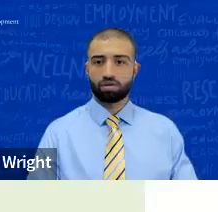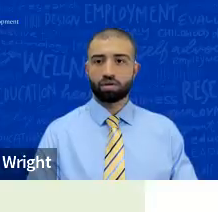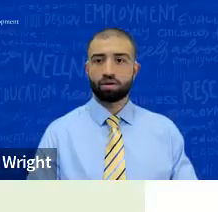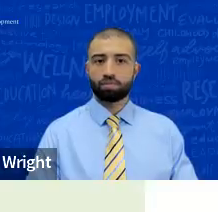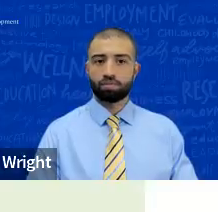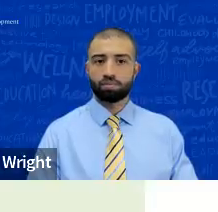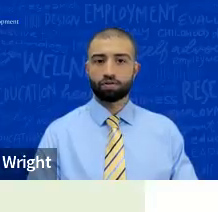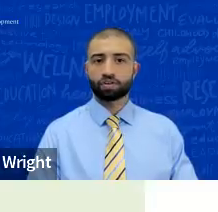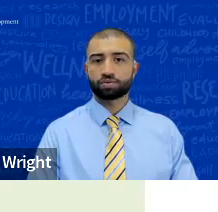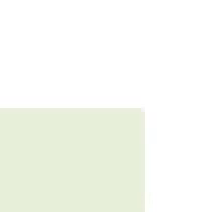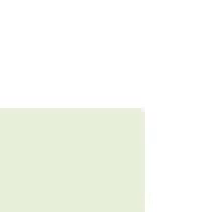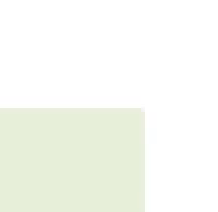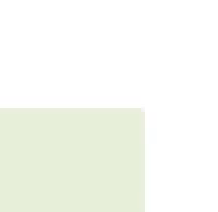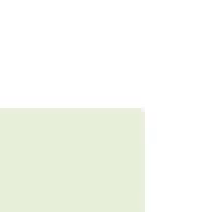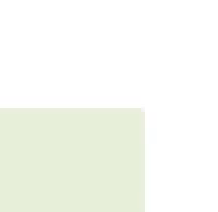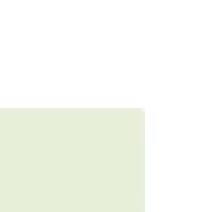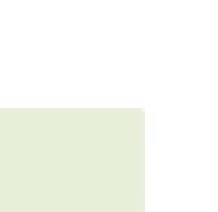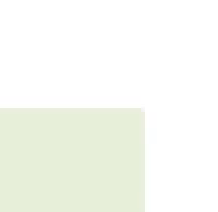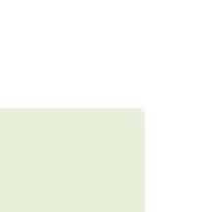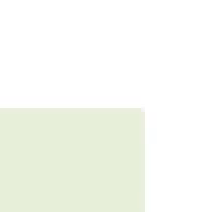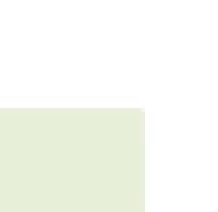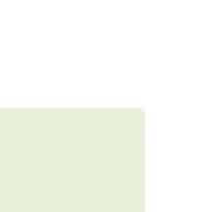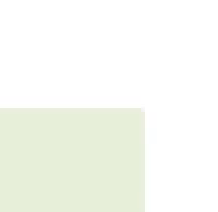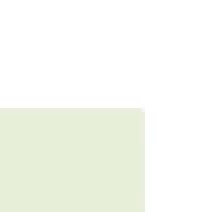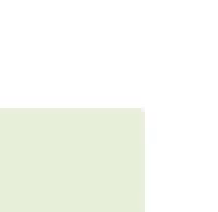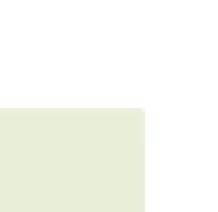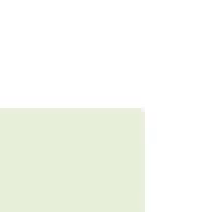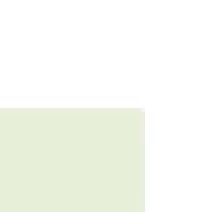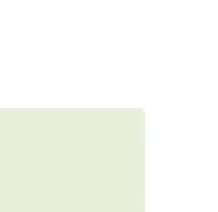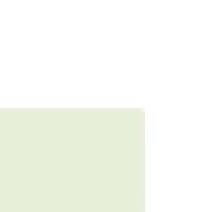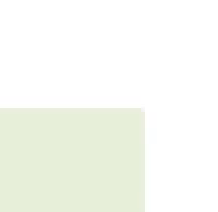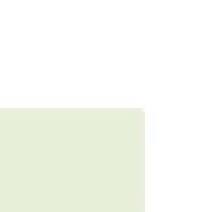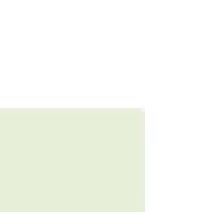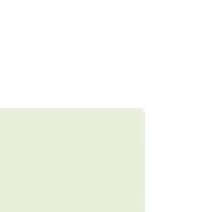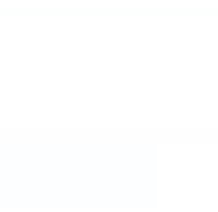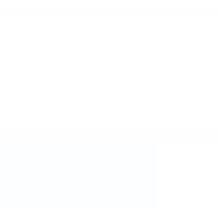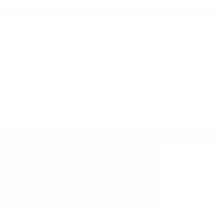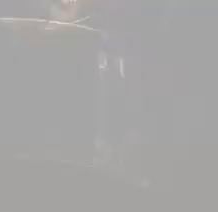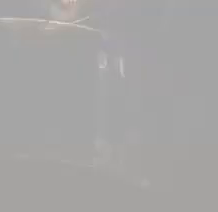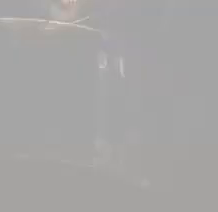Dr. Dillahunt: Okay. Great. Are you seeing the actual, the slide, not the note slide? Walt: Yes. We're seeing the actual slide.